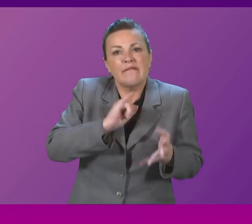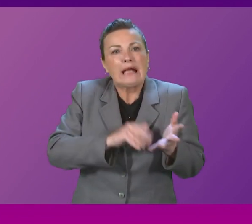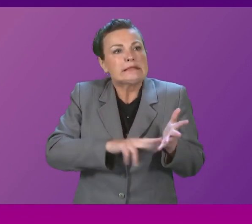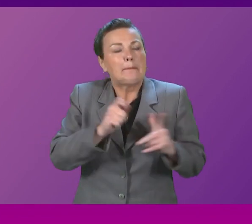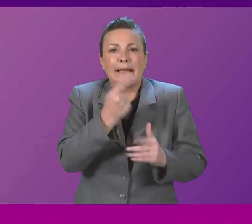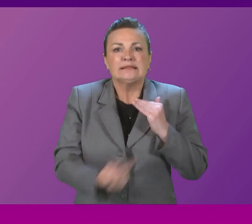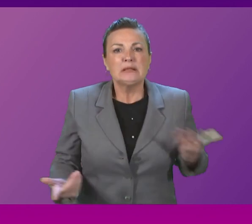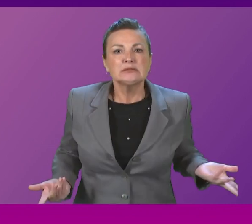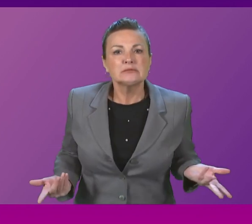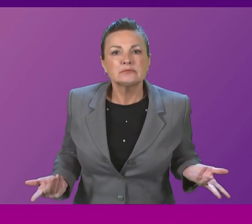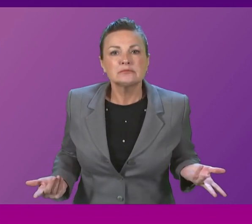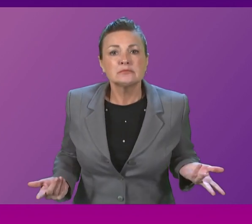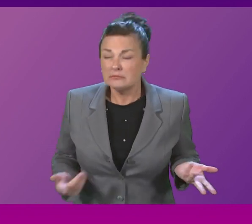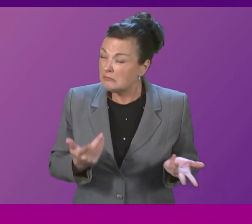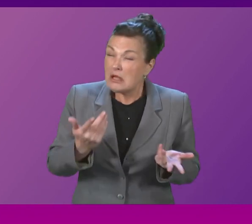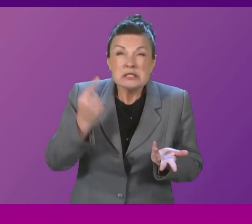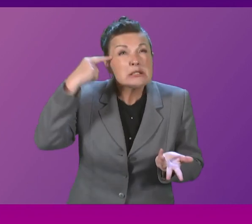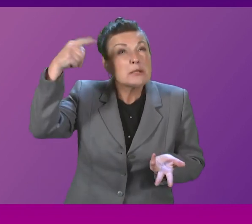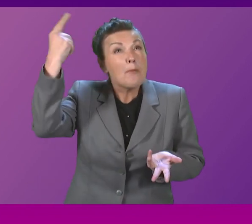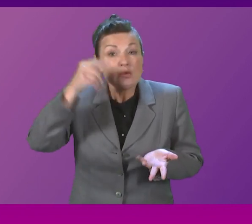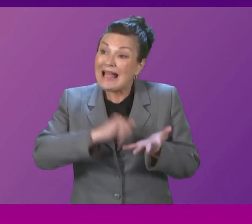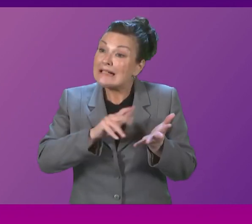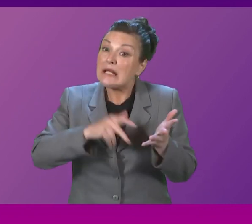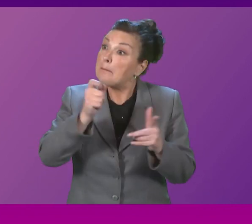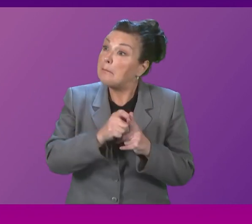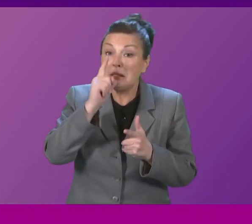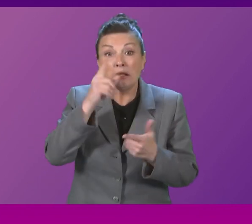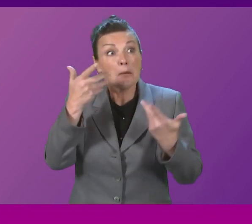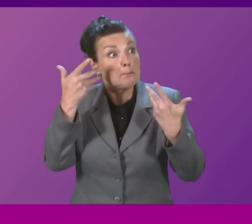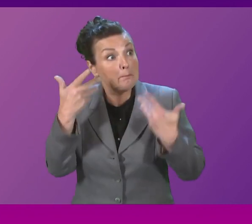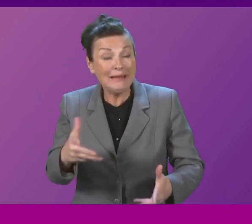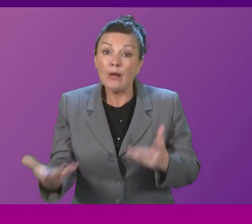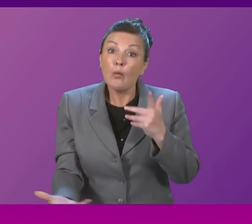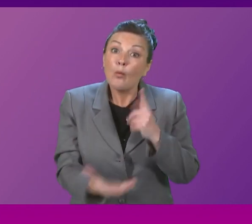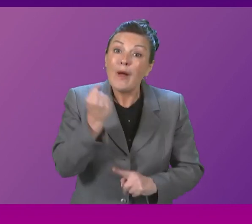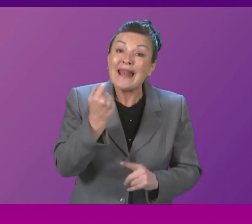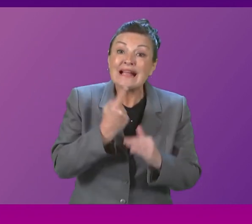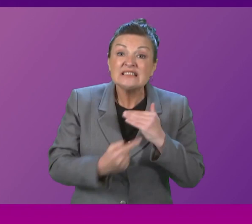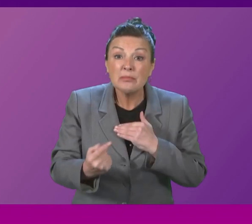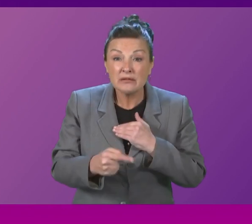If the nationalists ever managed to separate Scotland from the rest of the UK, these Royal